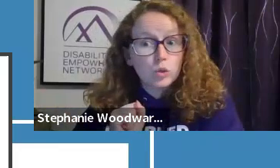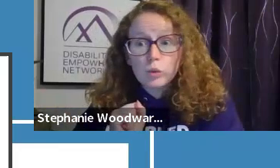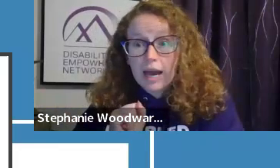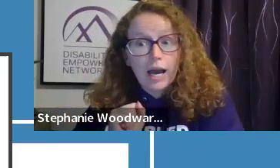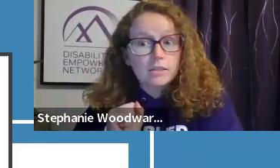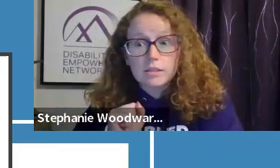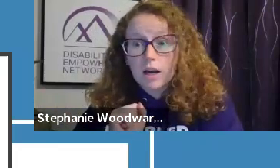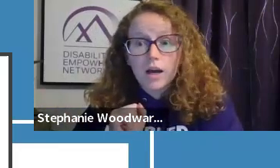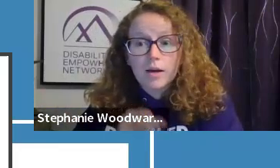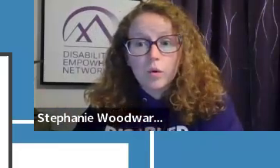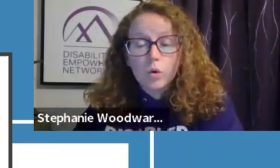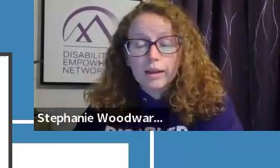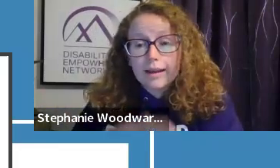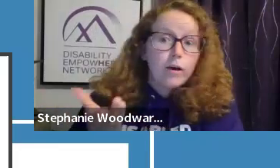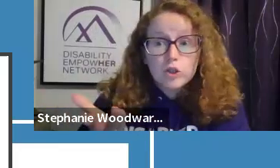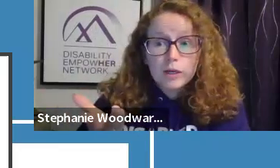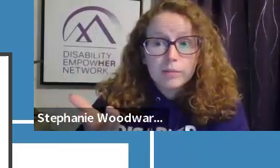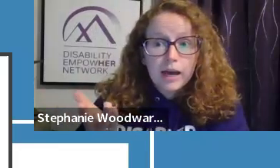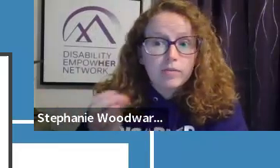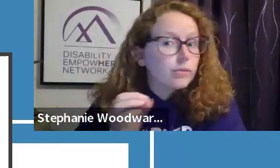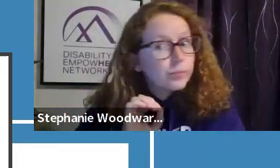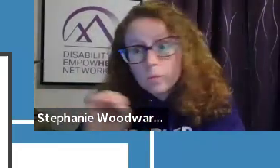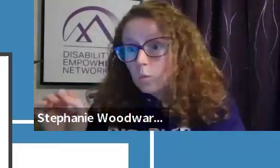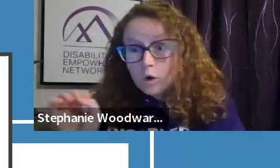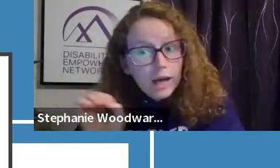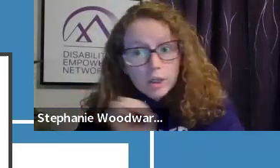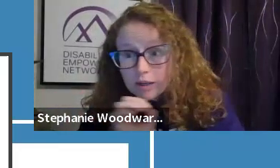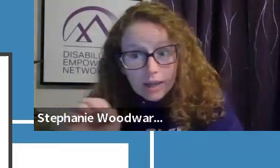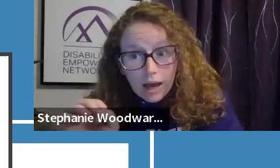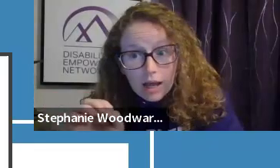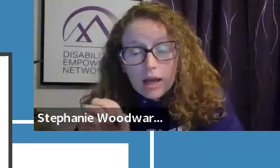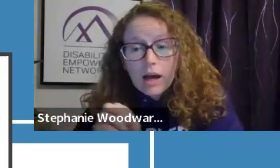interviews. So like, I'm a wheelchair user. In an interview can't, why